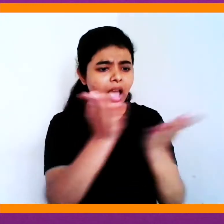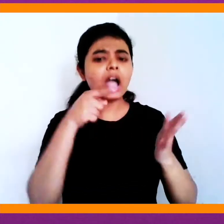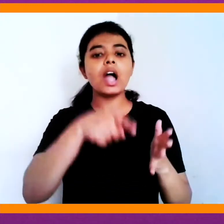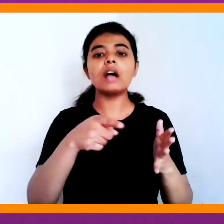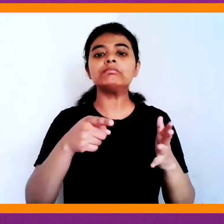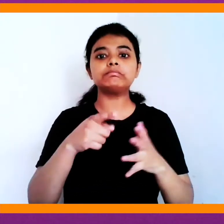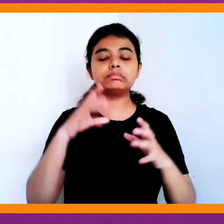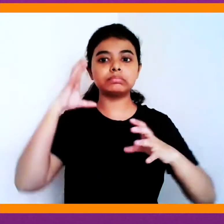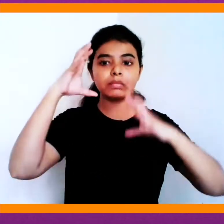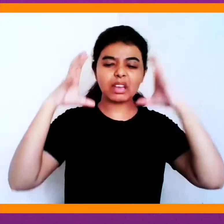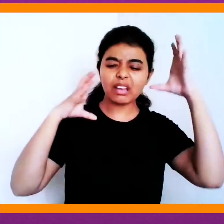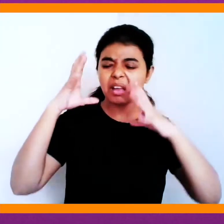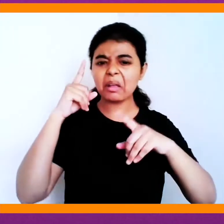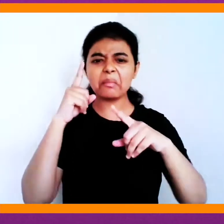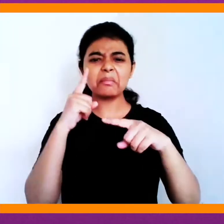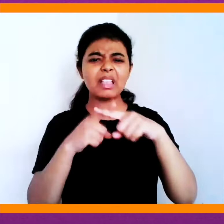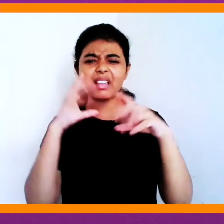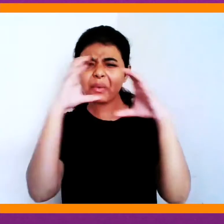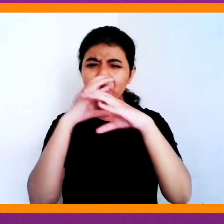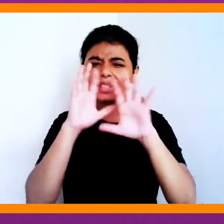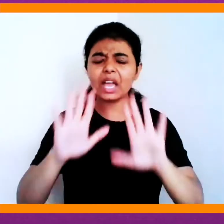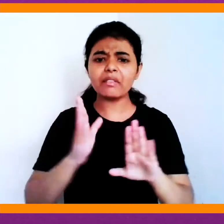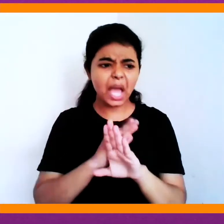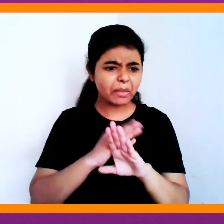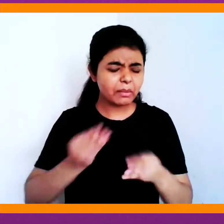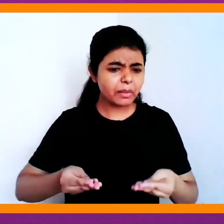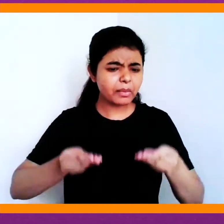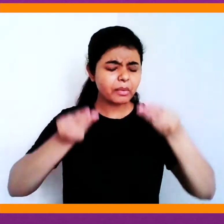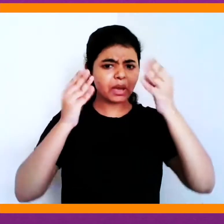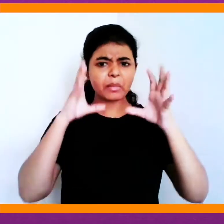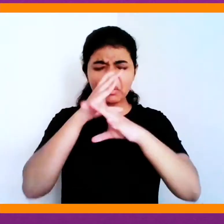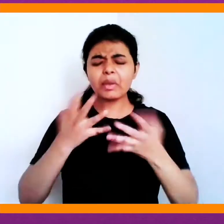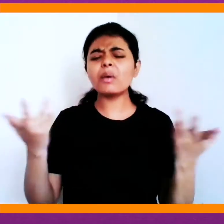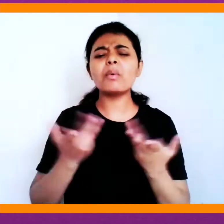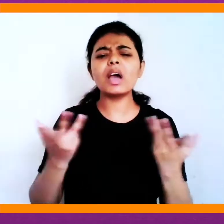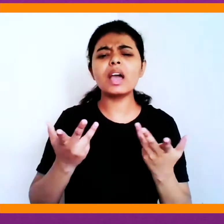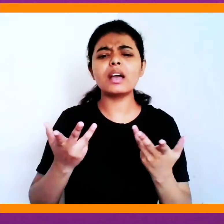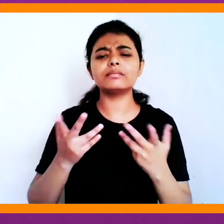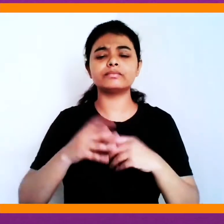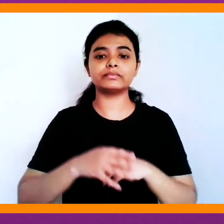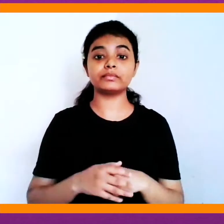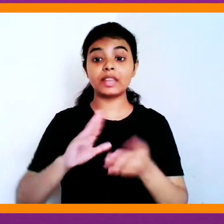of late because of a lot of different issues so let's look at when do periods start now on